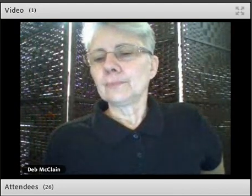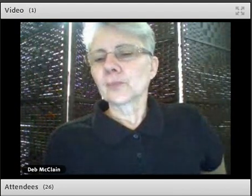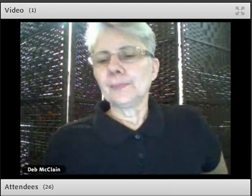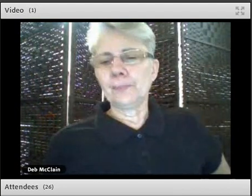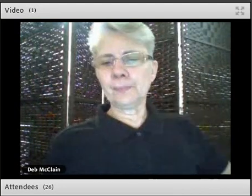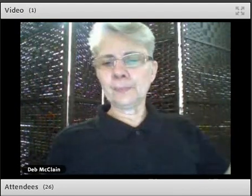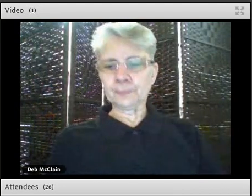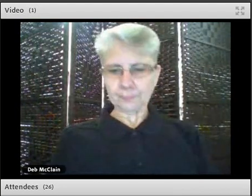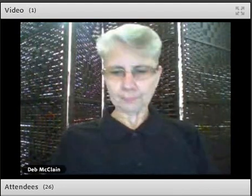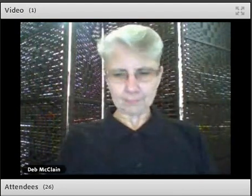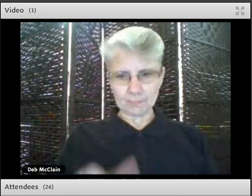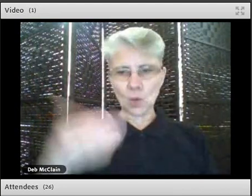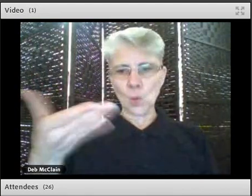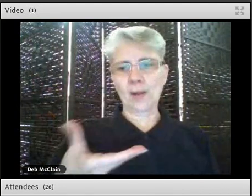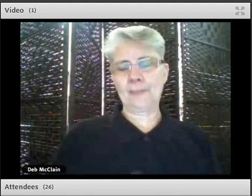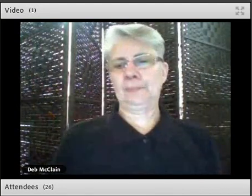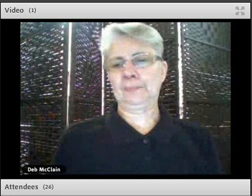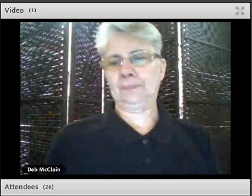Time for one more question, maybe.